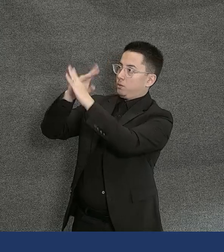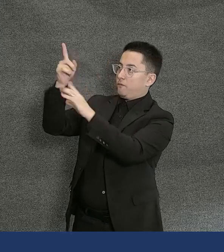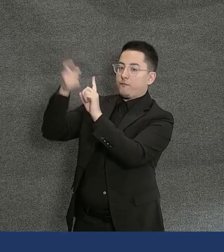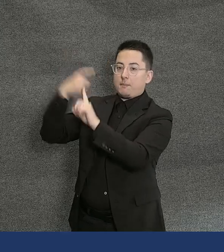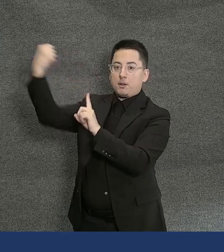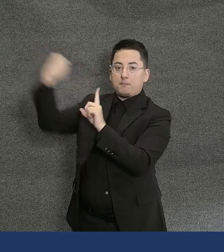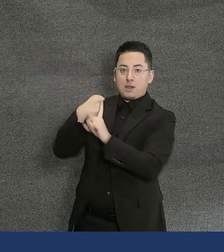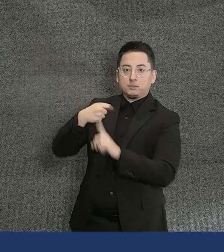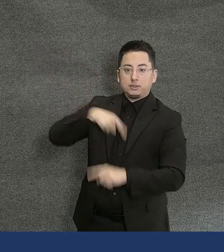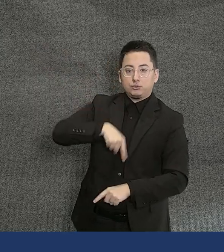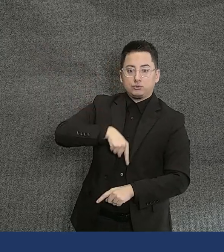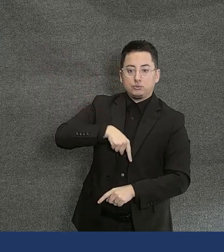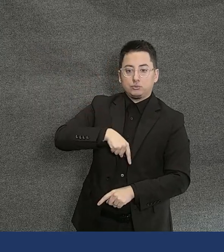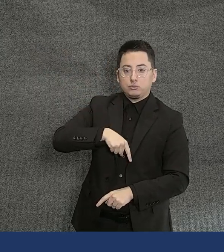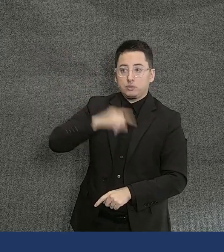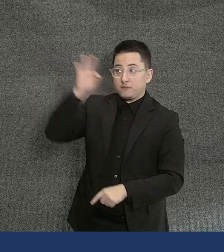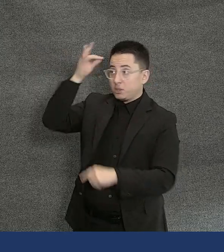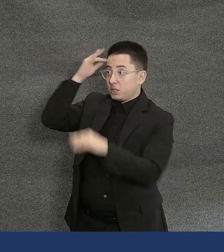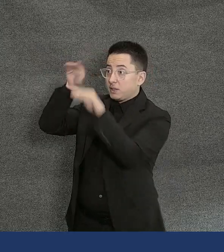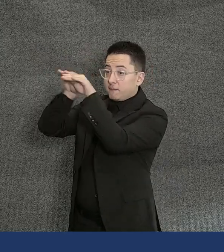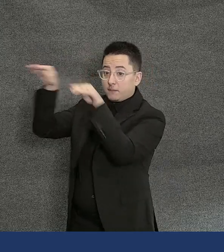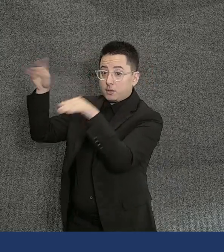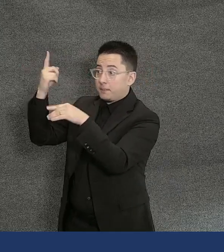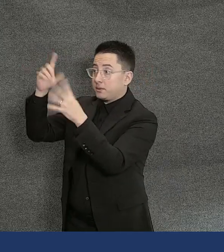moves on the people here in the state of Minnesota.